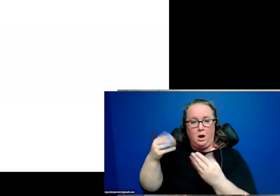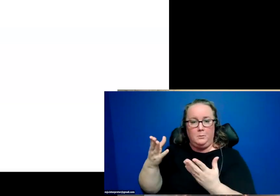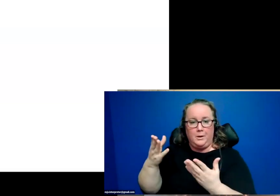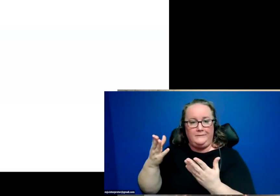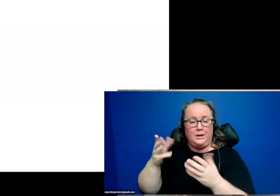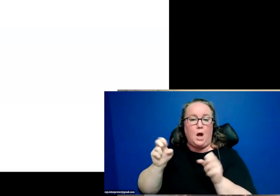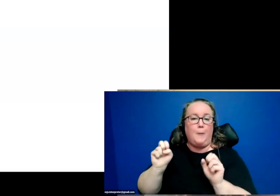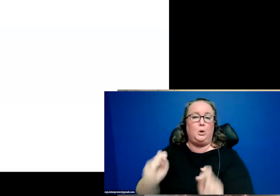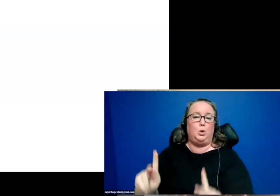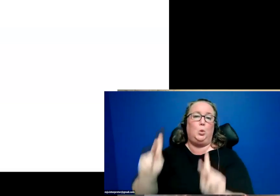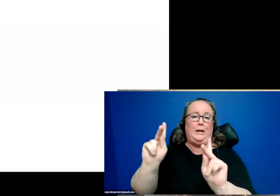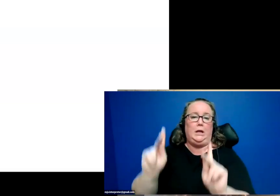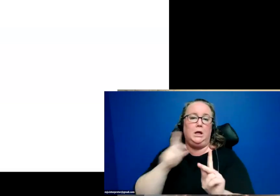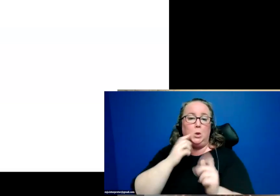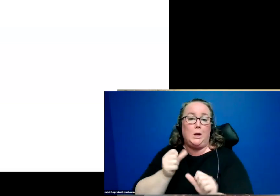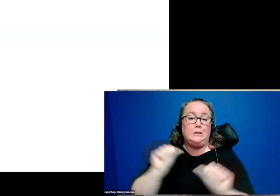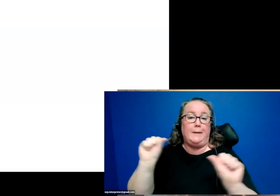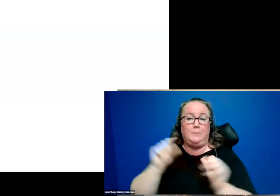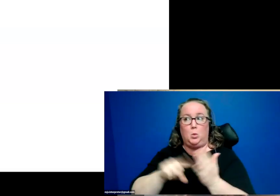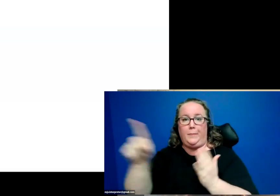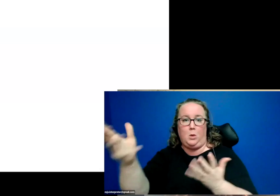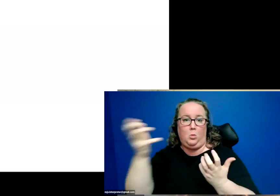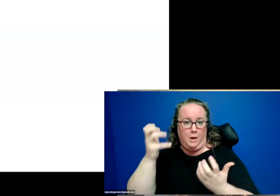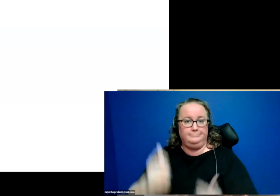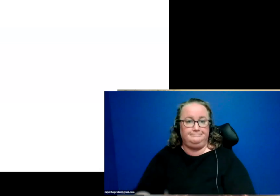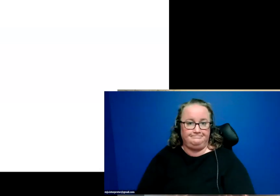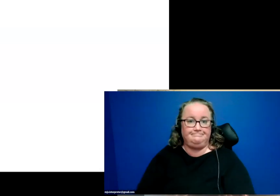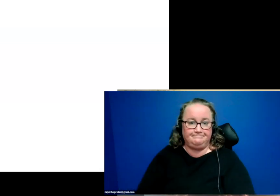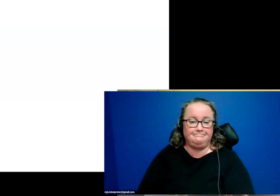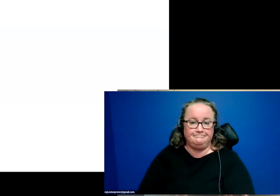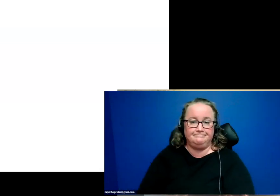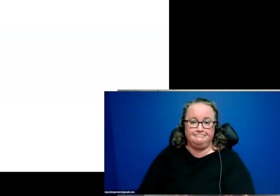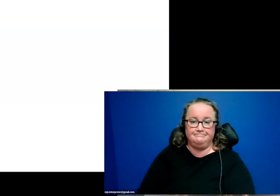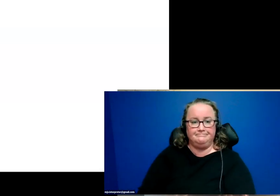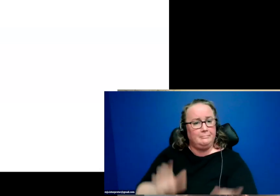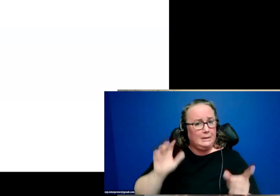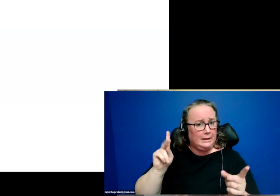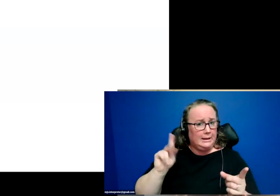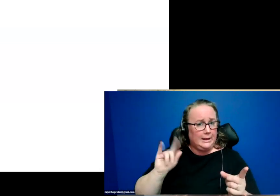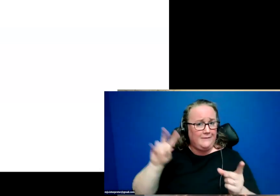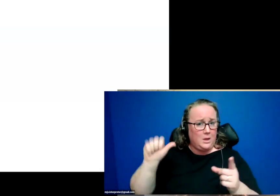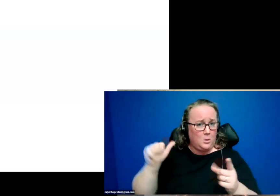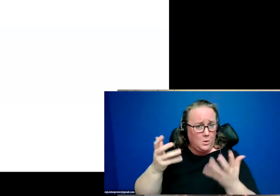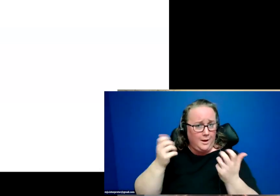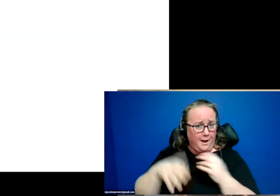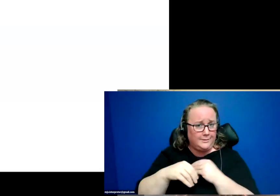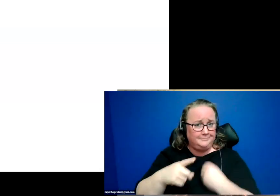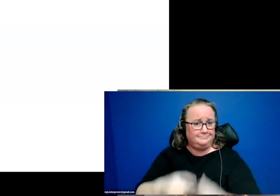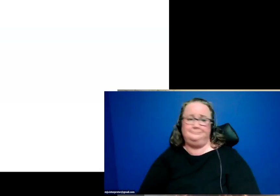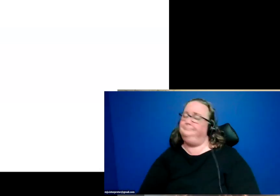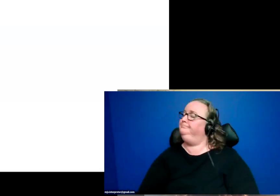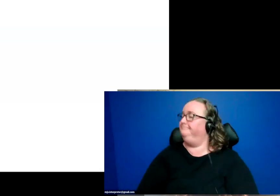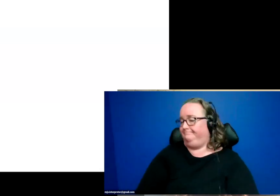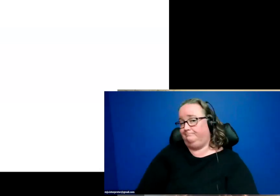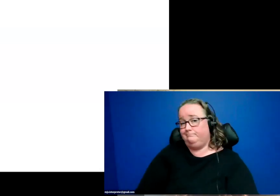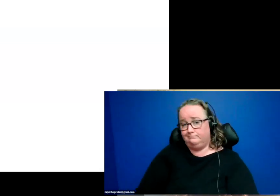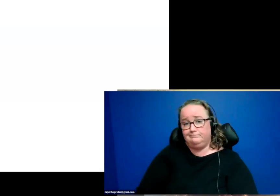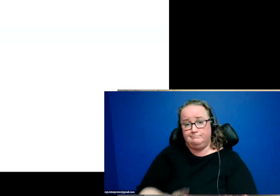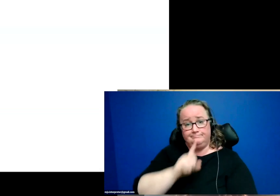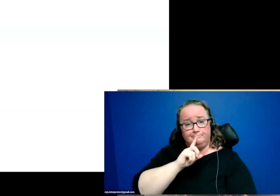attempt, sort of what they're asking of them. Kavya, do you have more to add to that? Yeah. The only thing I'll add is,